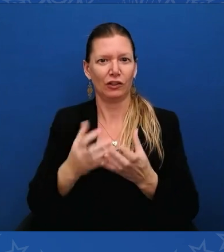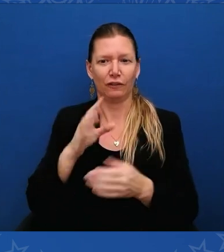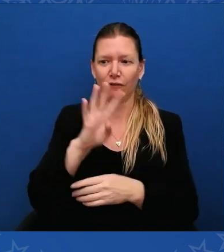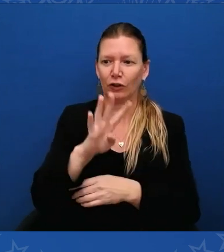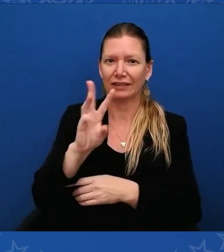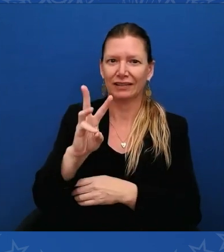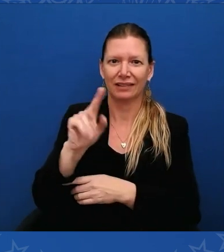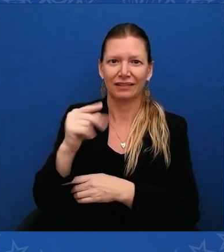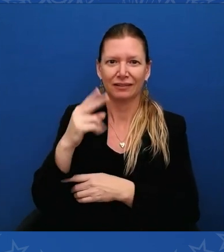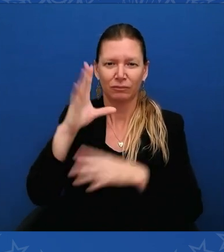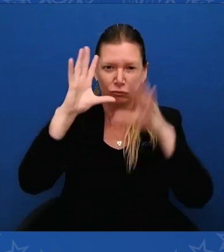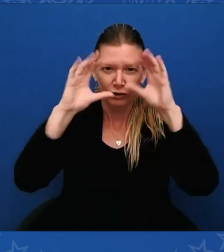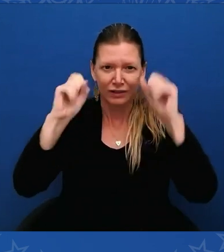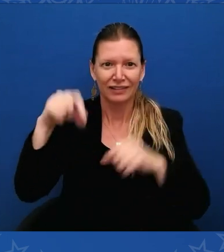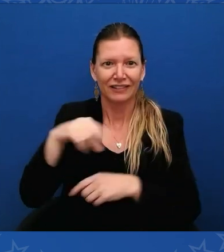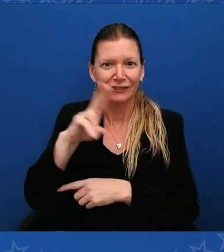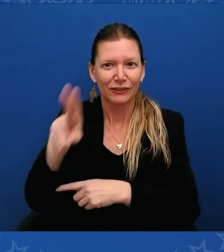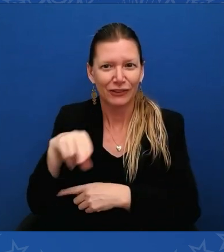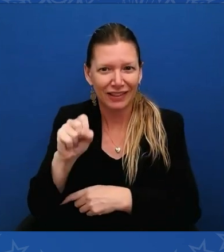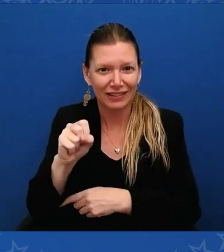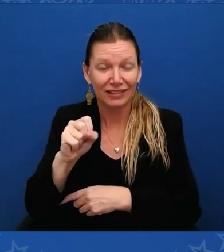President Joe Biden.